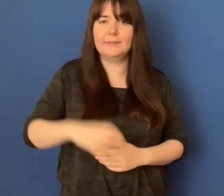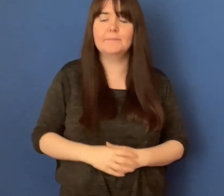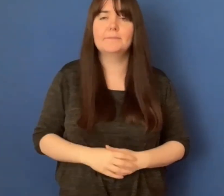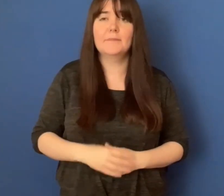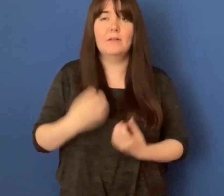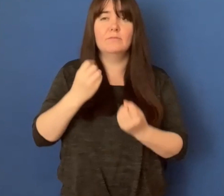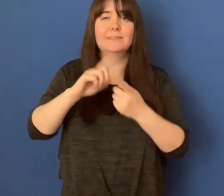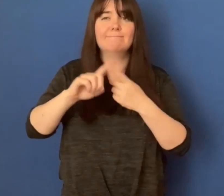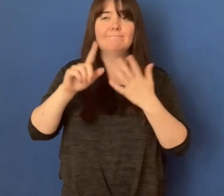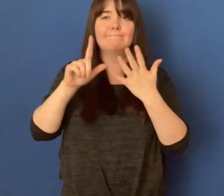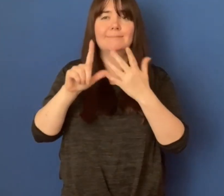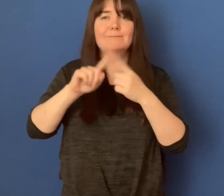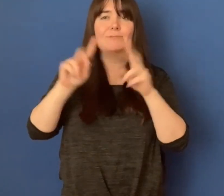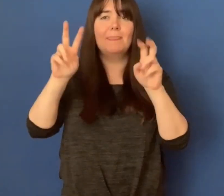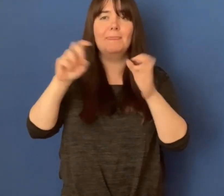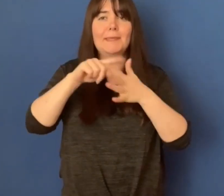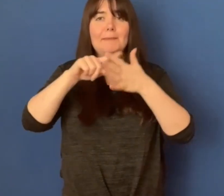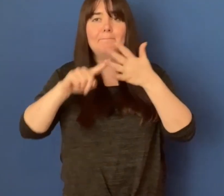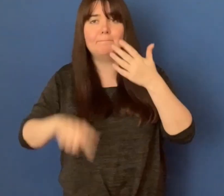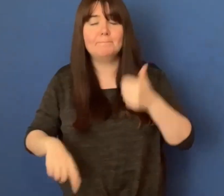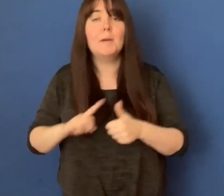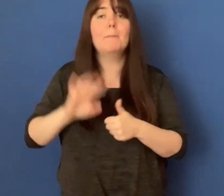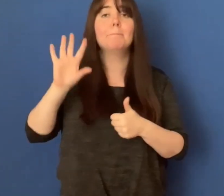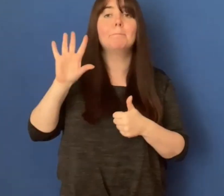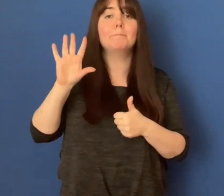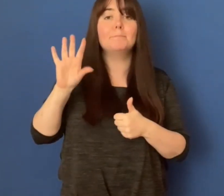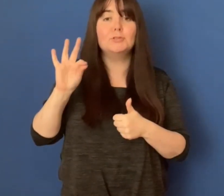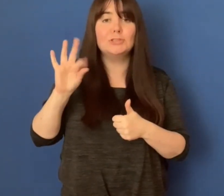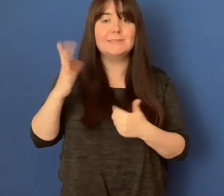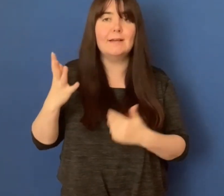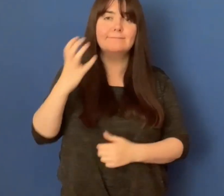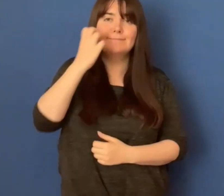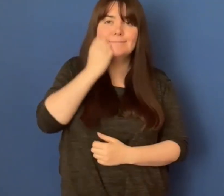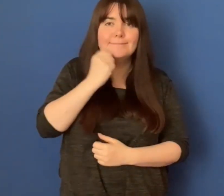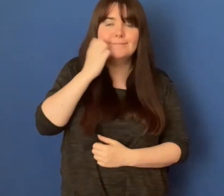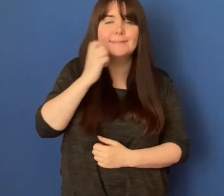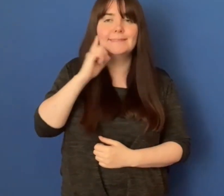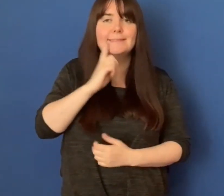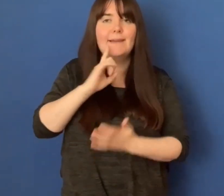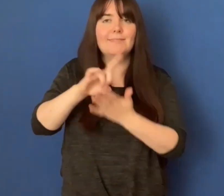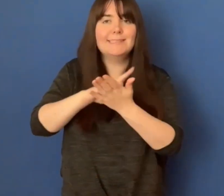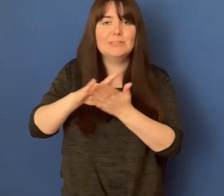The themes for the week are as follows: on Monday, the theme is ‘Cherishing Deaf History’.